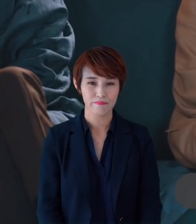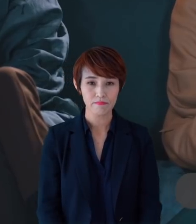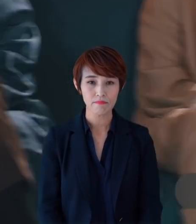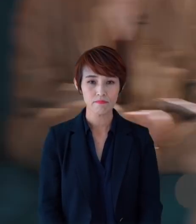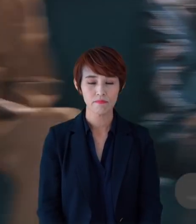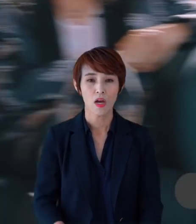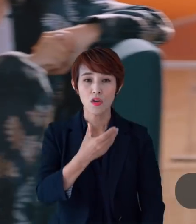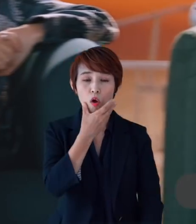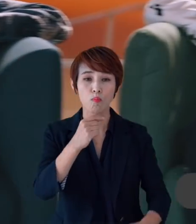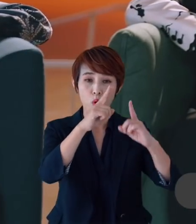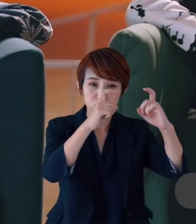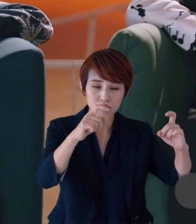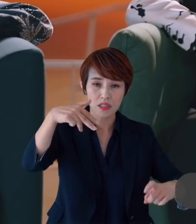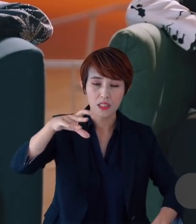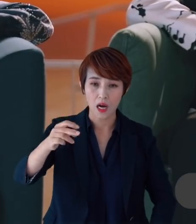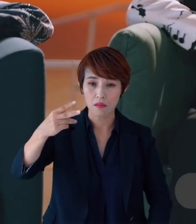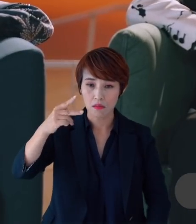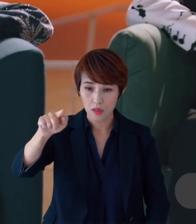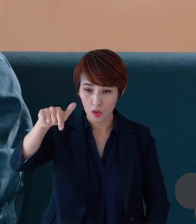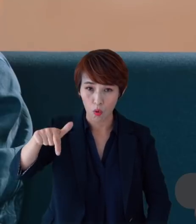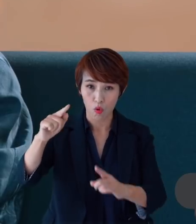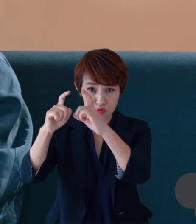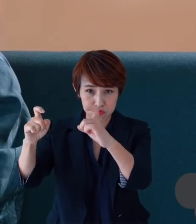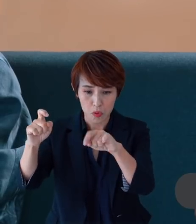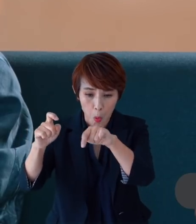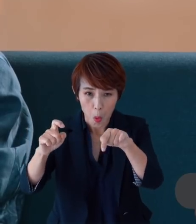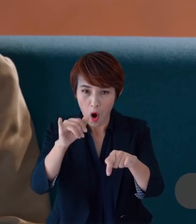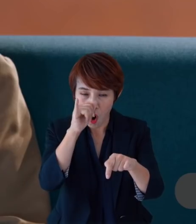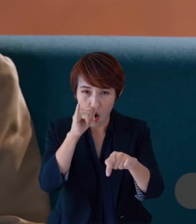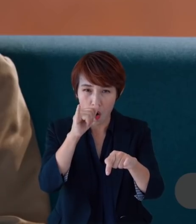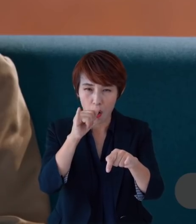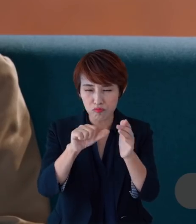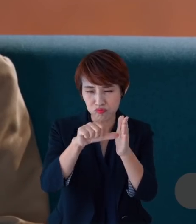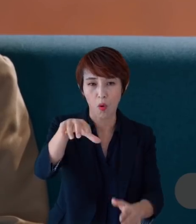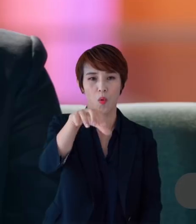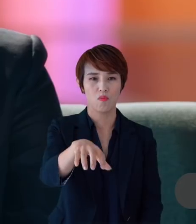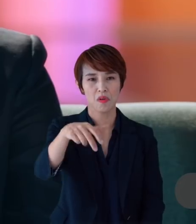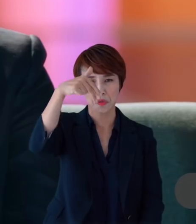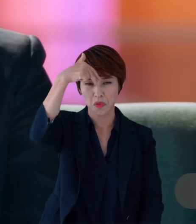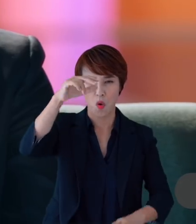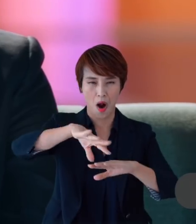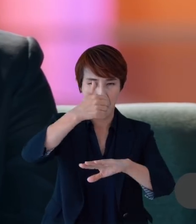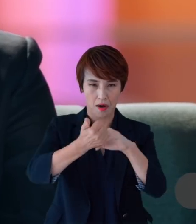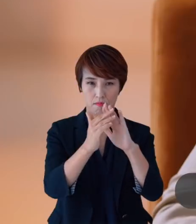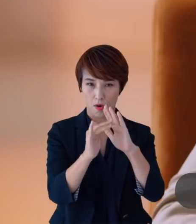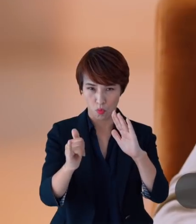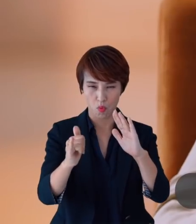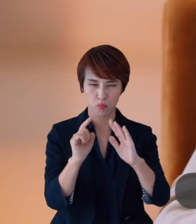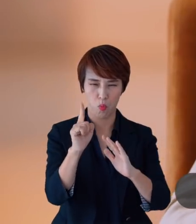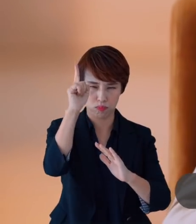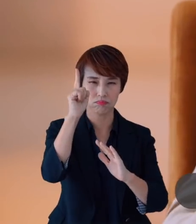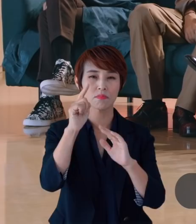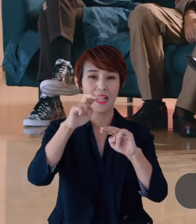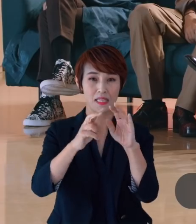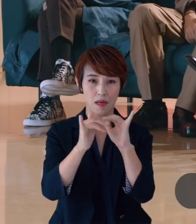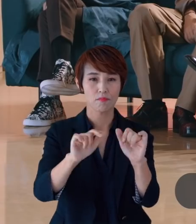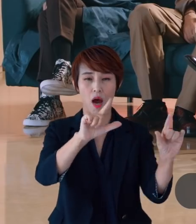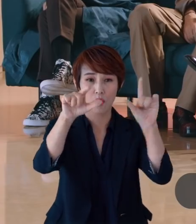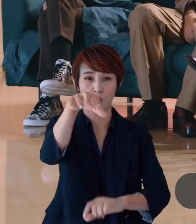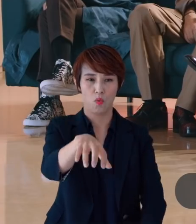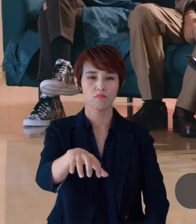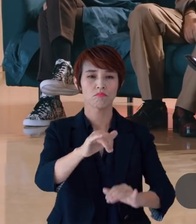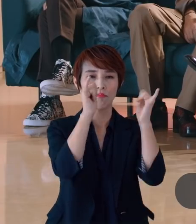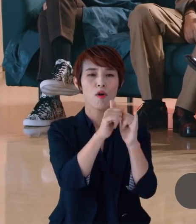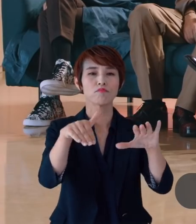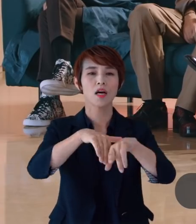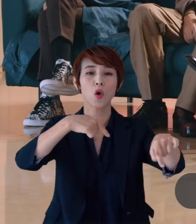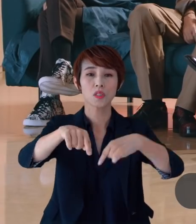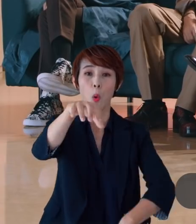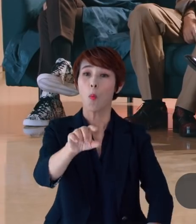This place is located between the Gyeongbokgung Palace and Changdeokgung Palace and is the best place for having the mountainside behind you and body of water out front. It was the residential area for the royal family of the Joseon Period and high ranking bureaucrats. It's also the center of society, culture, and politics. Where is it?